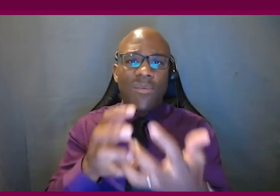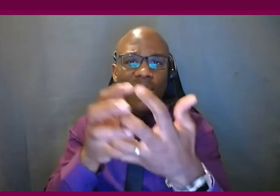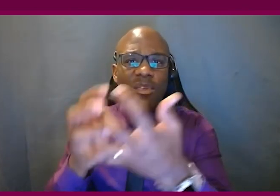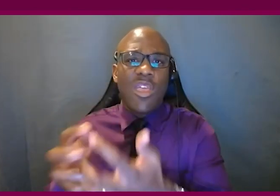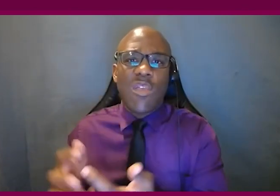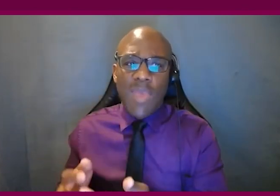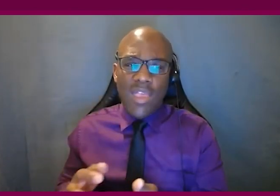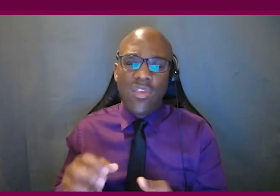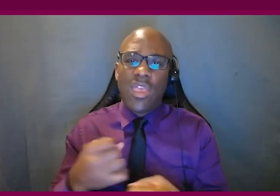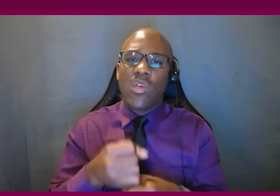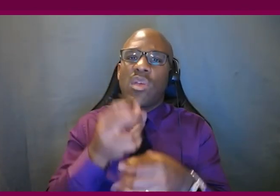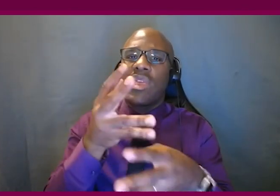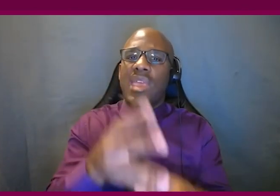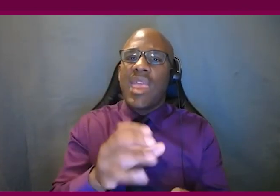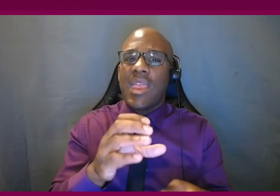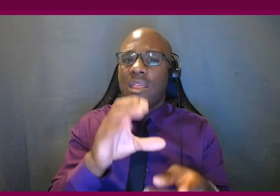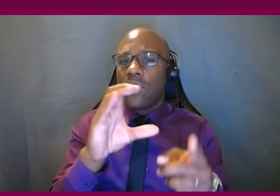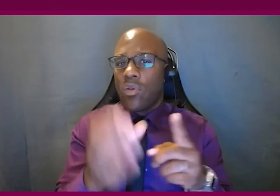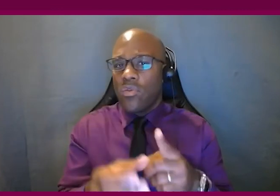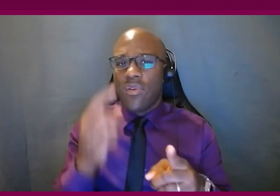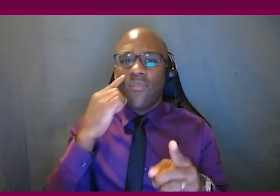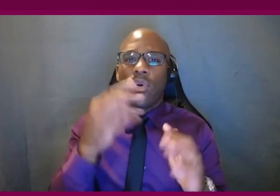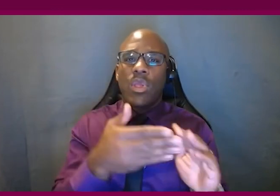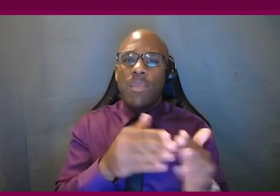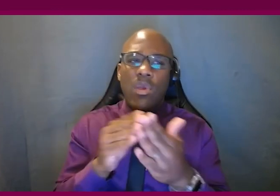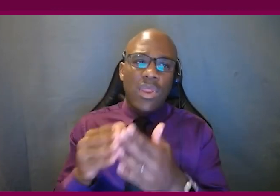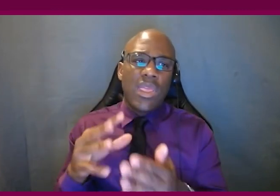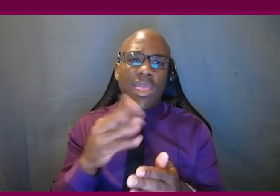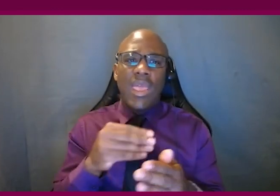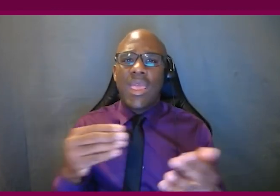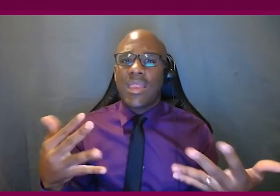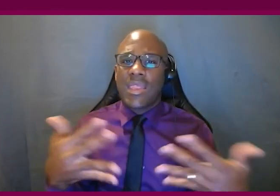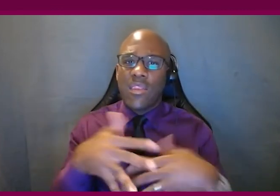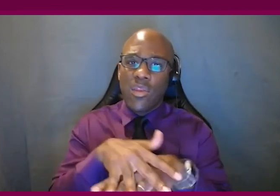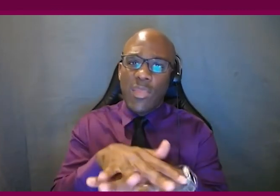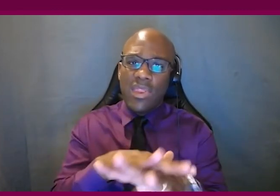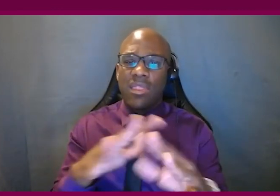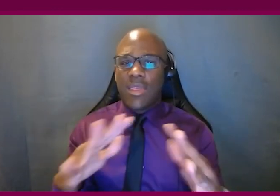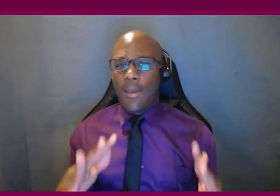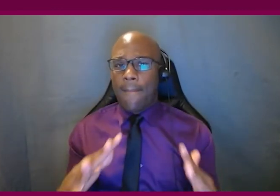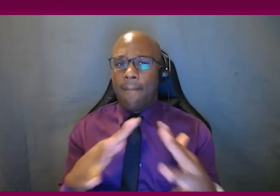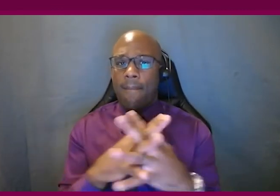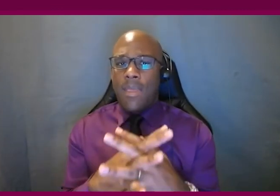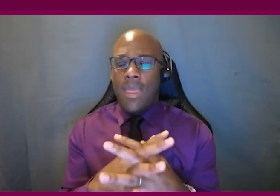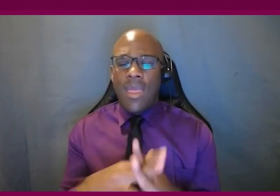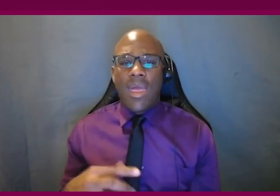I think that would make people want to be a part of something bigger and go to work